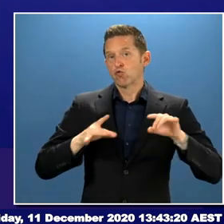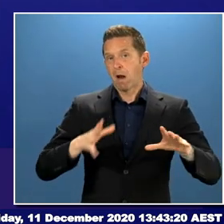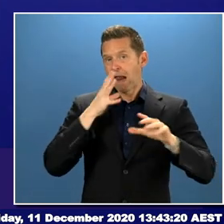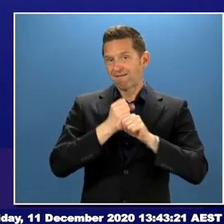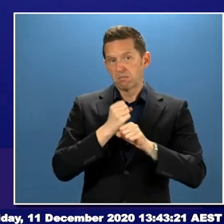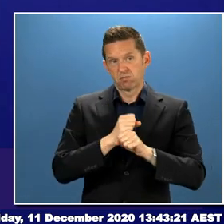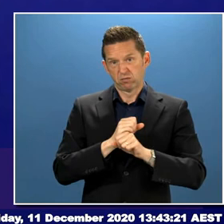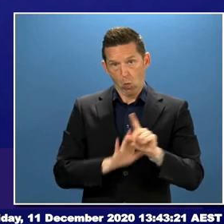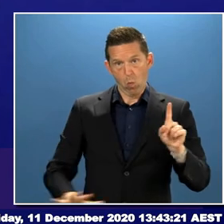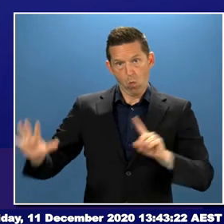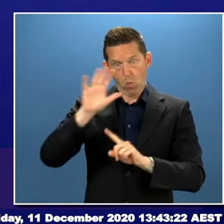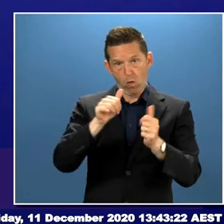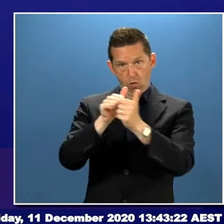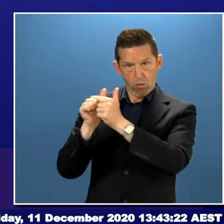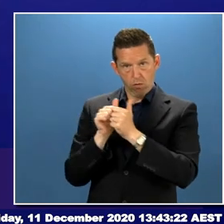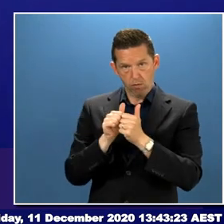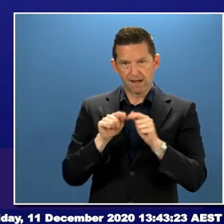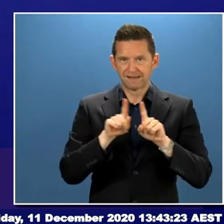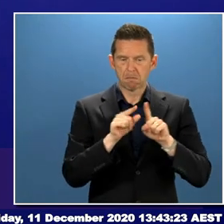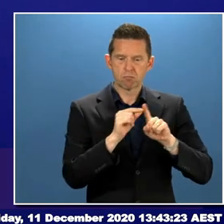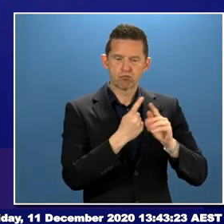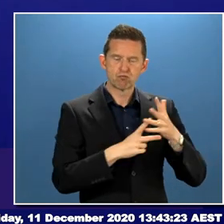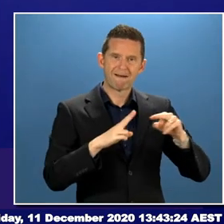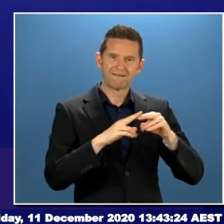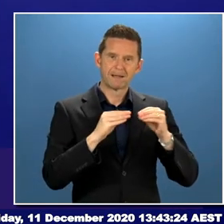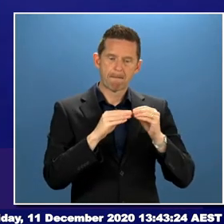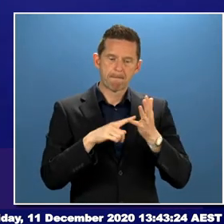suppose as Professor Buchanan would prefer, an effort based on co-operative